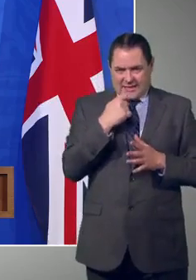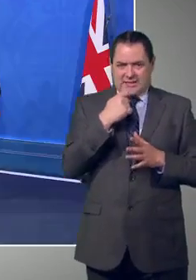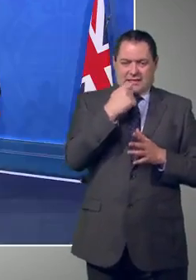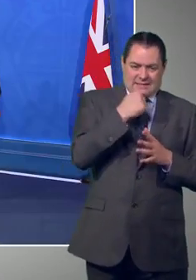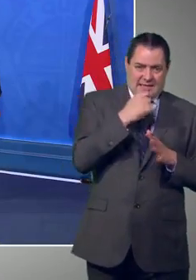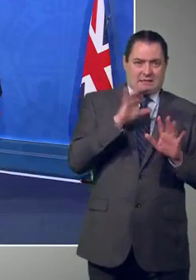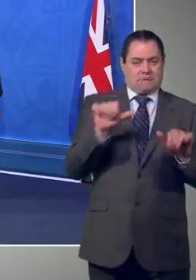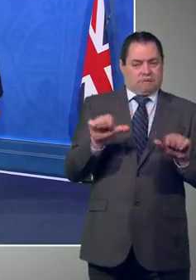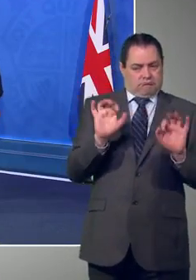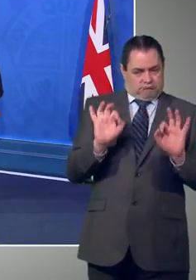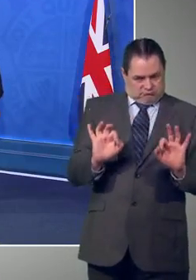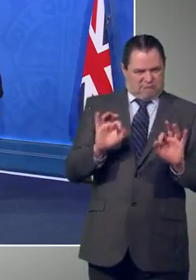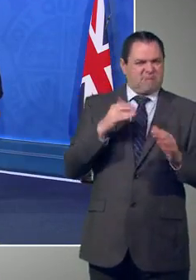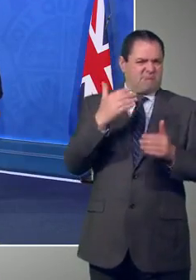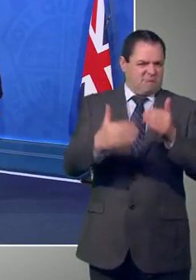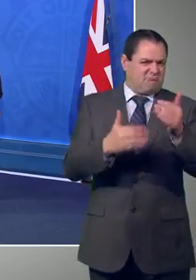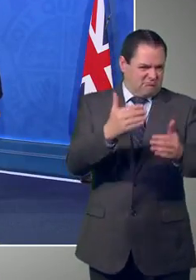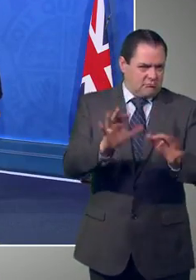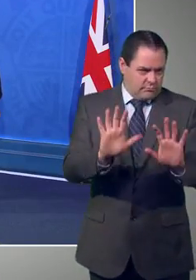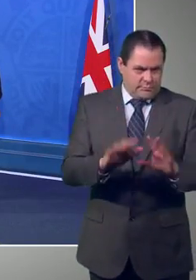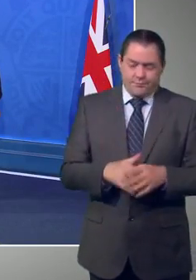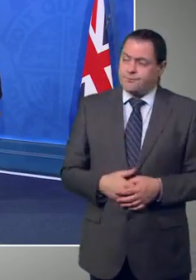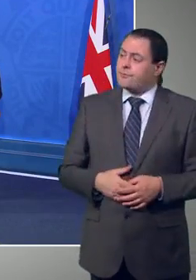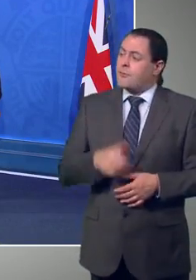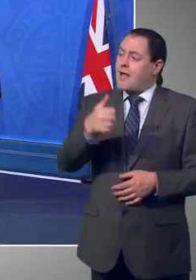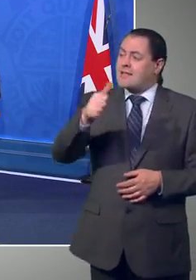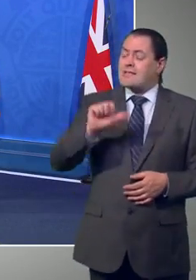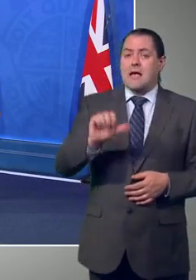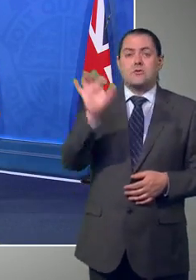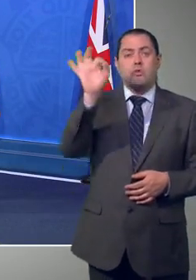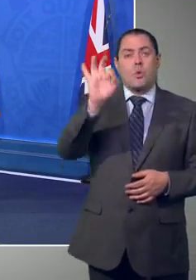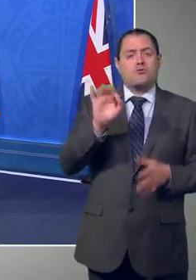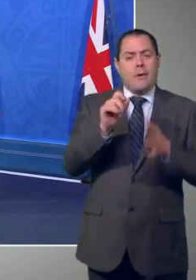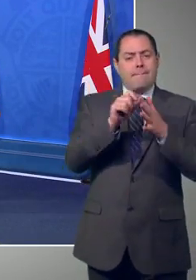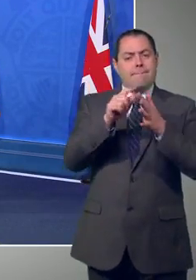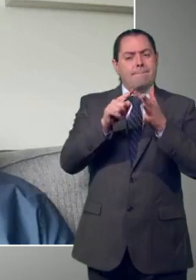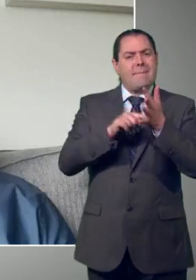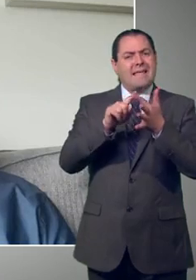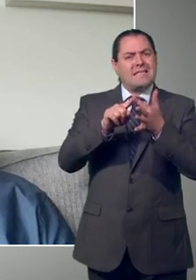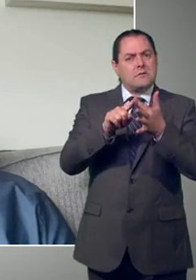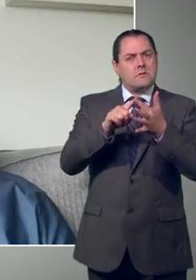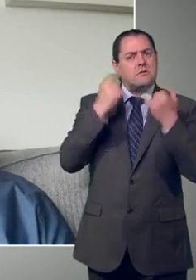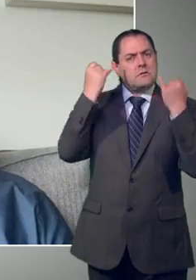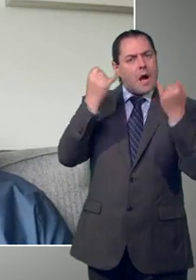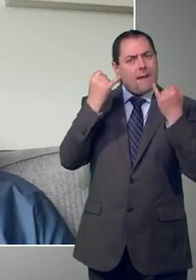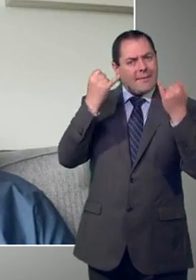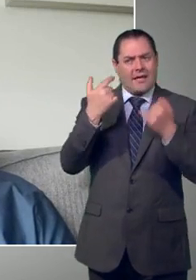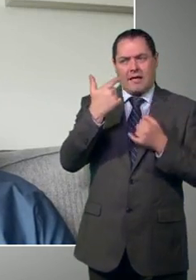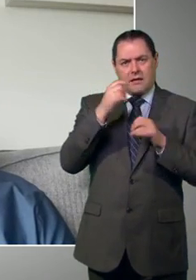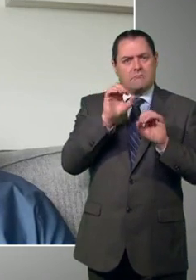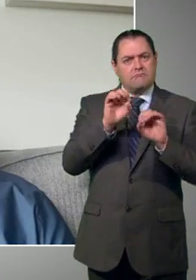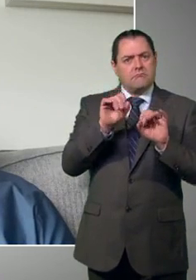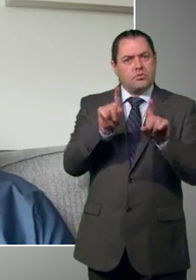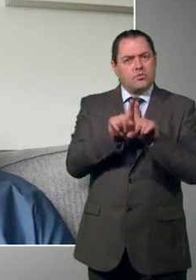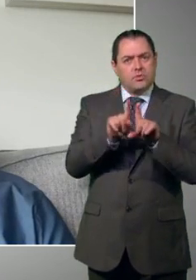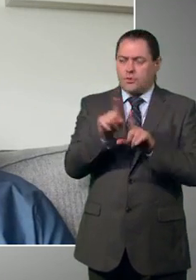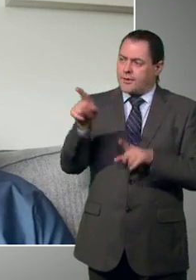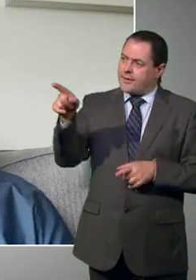approach the next questions from Pete from Darby. also by